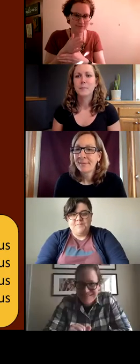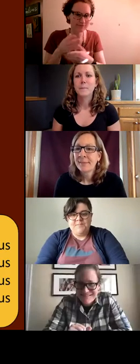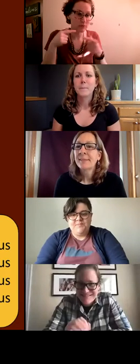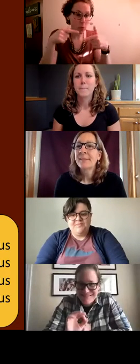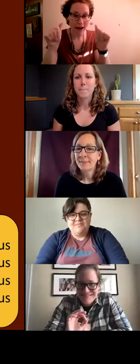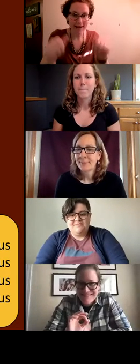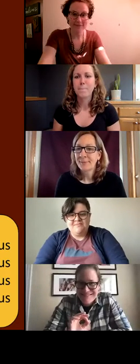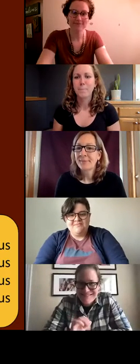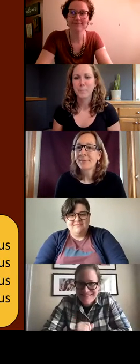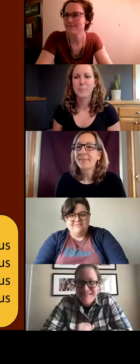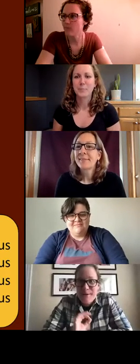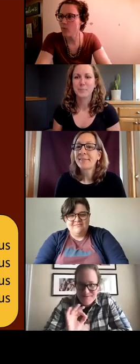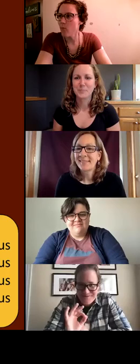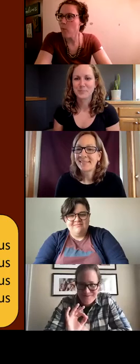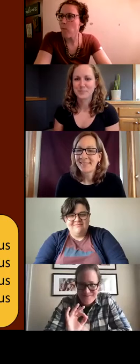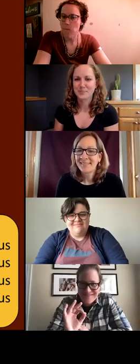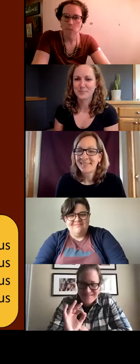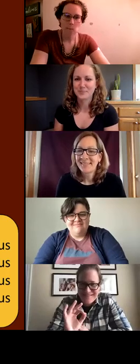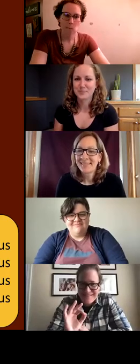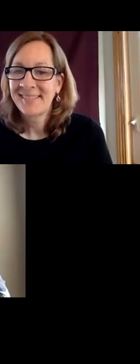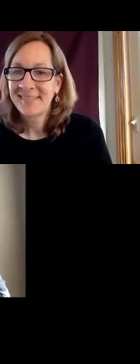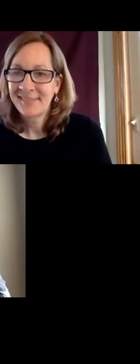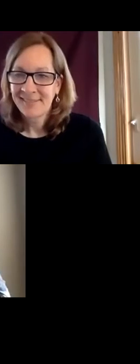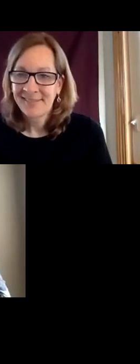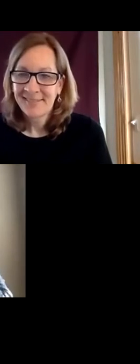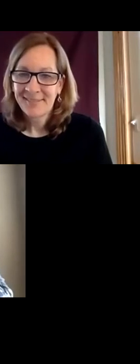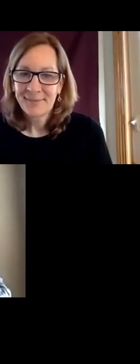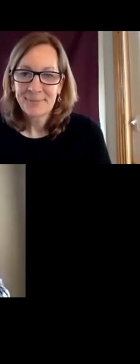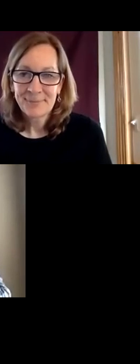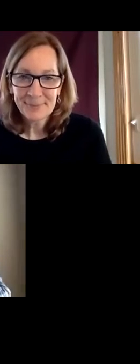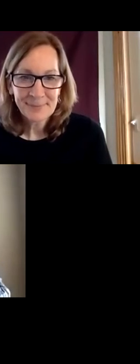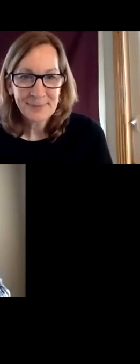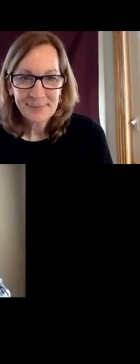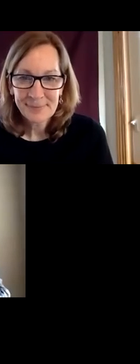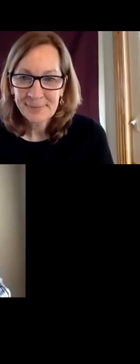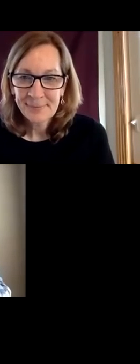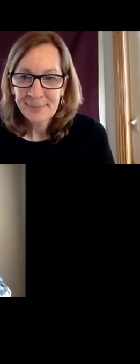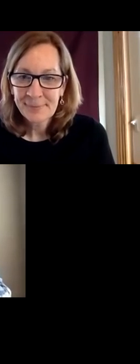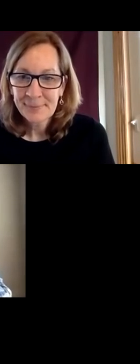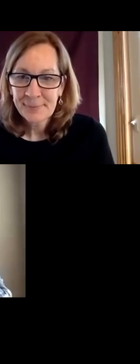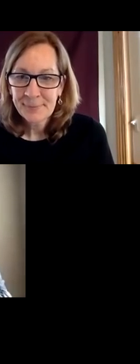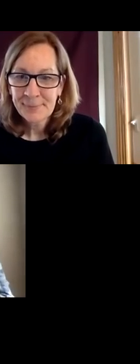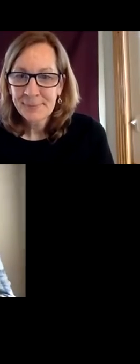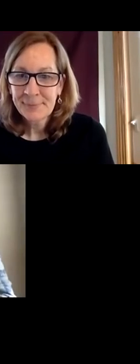Okay, I'm gonna stop sharing my screen or I'm gonna try to. Anne Grace: This is Anne Grace. Okay.